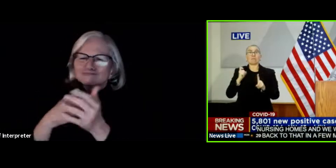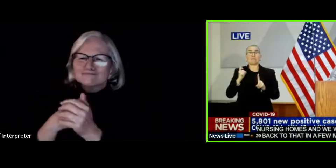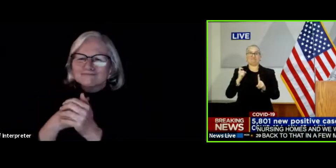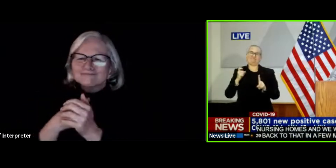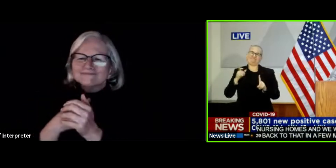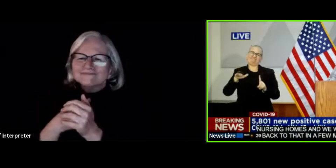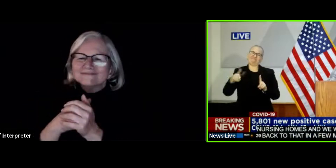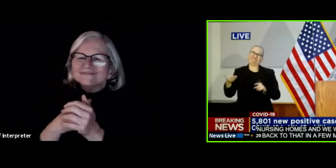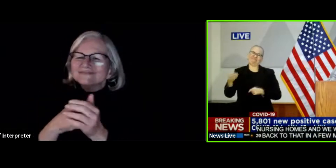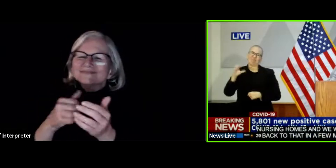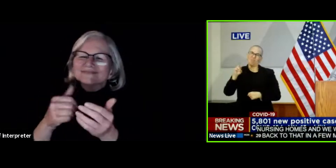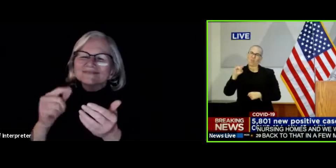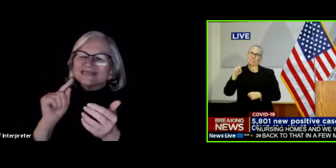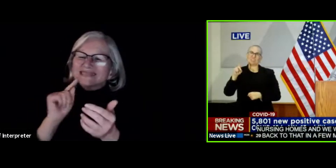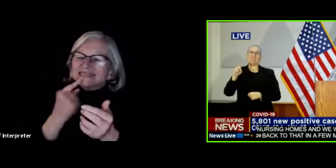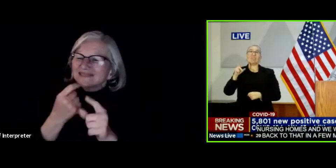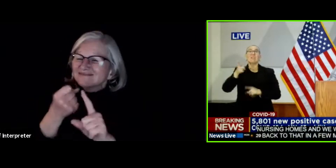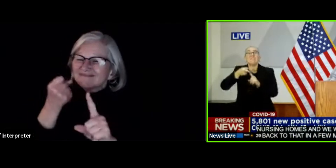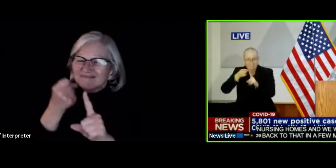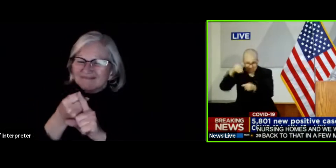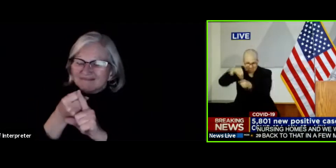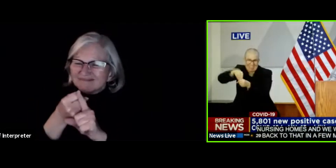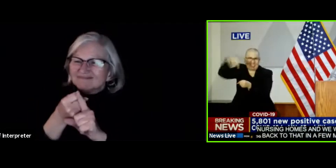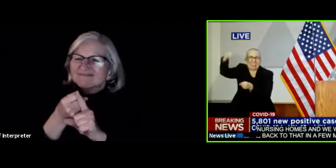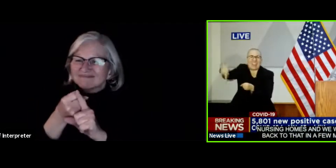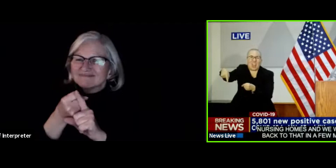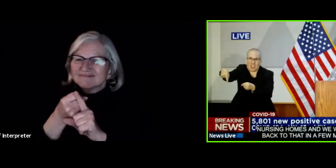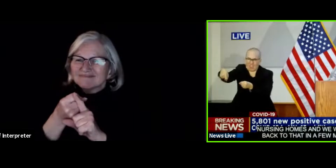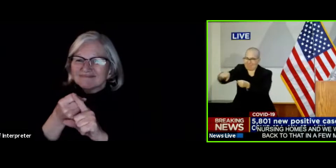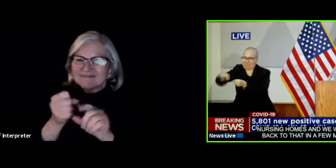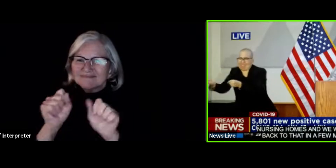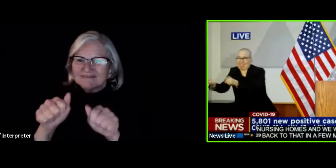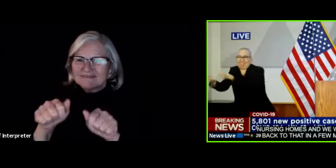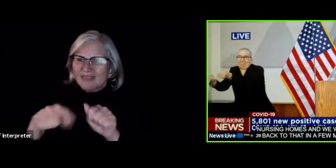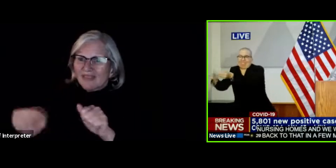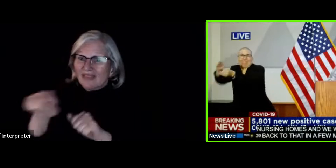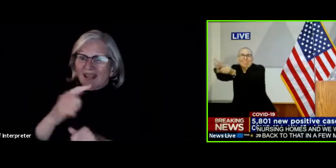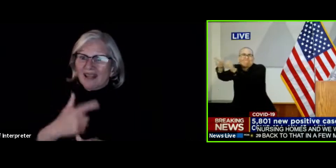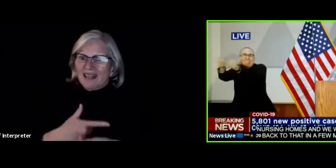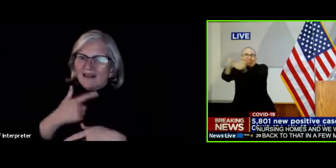THESE LONG-TERM CONGREGANT CARE FACILITIES. AND THE PEOPLE WORKING IN THESE FACILITIES